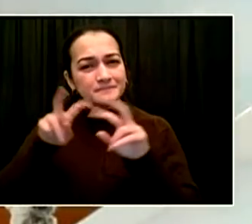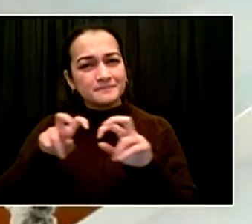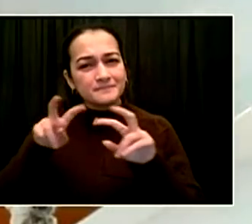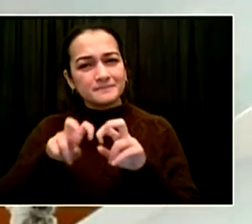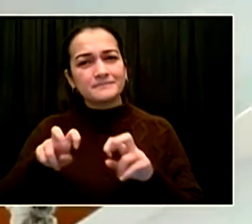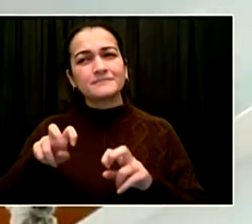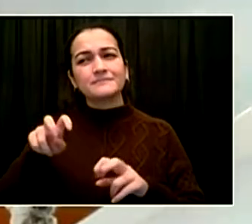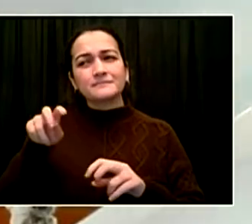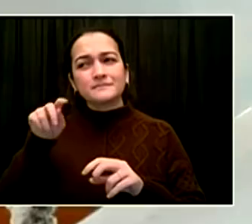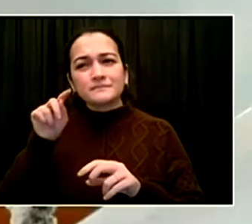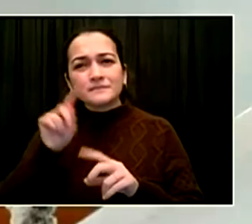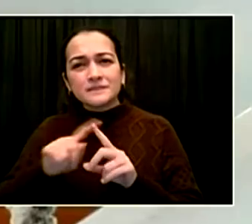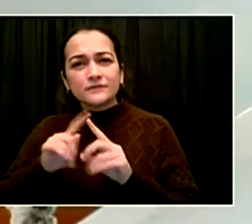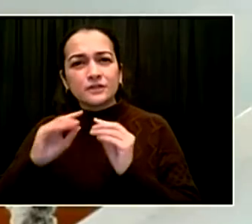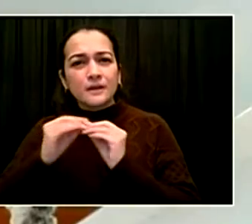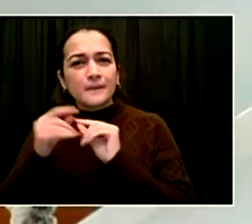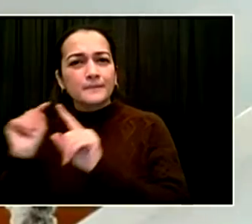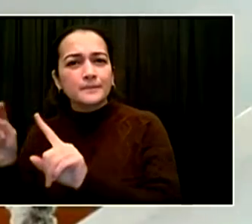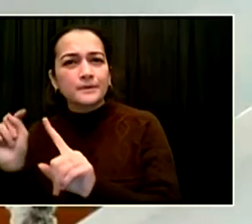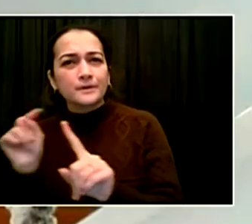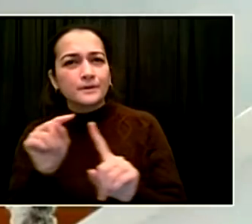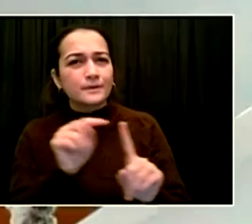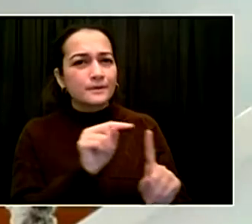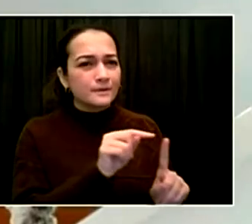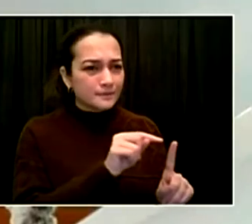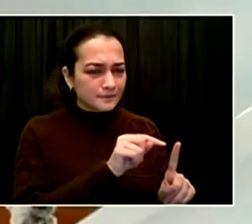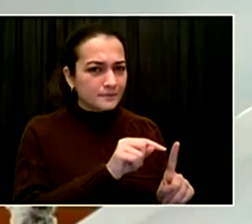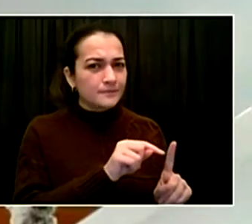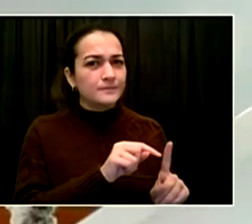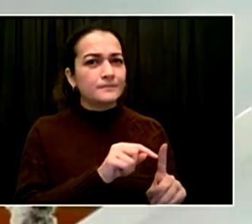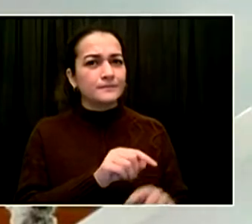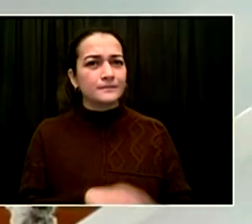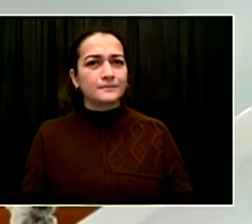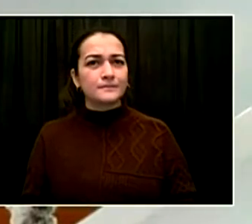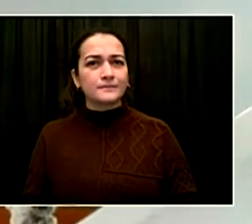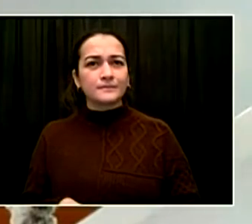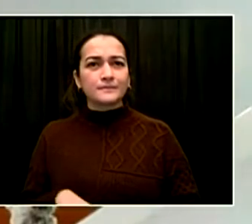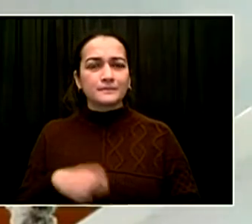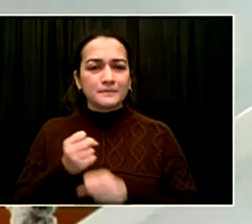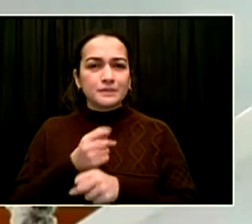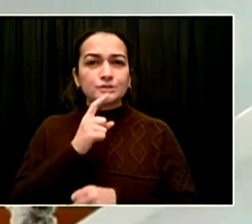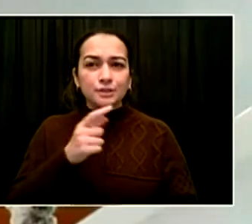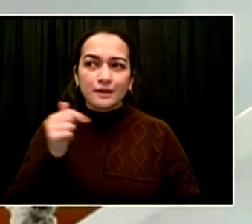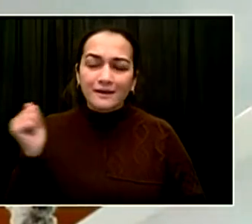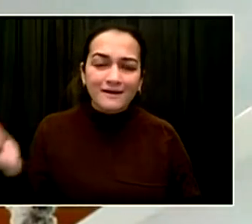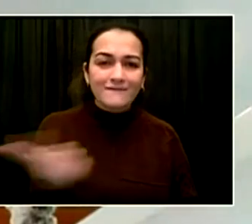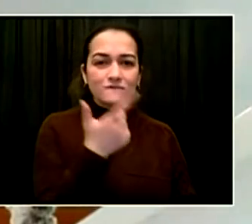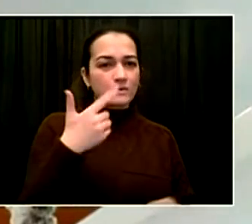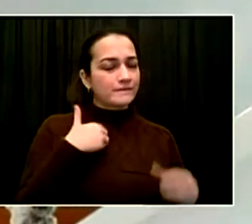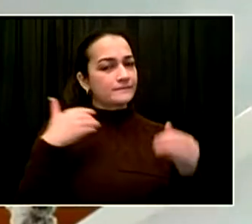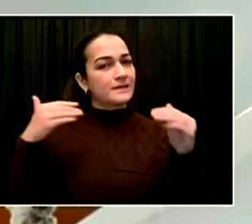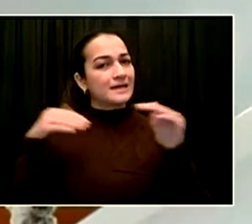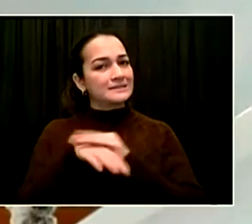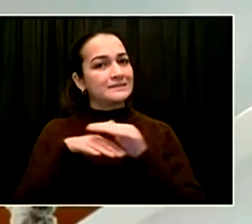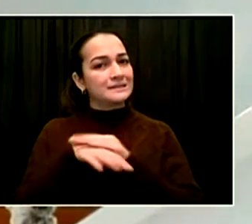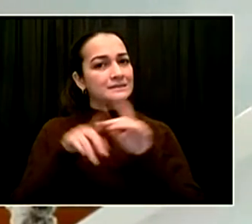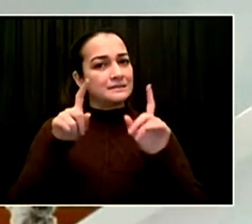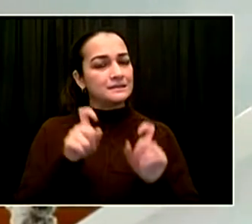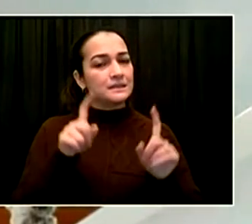YES. WE'VE WAYS TO ENSURE THE TESTS ARE DONE EQUITABLY AND MANY OTHER PLACES ACROSS THE COUNTRY AND WORLD DON'T V. I'M PROUD OF WHAT WE'RE DOING WITH TESTING